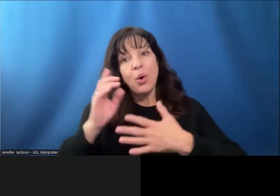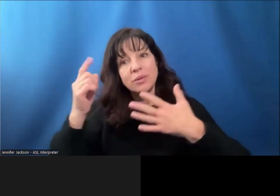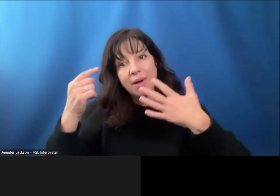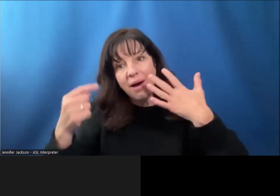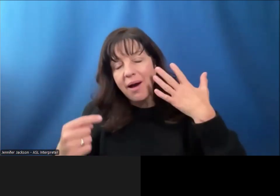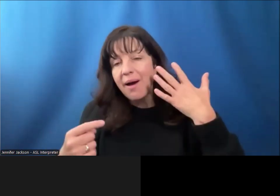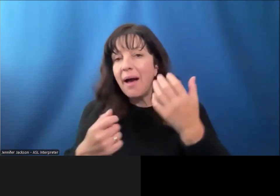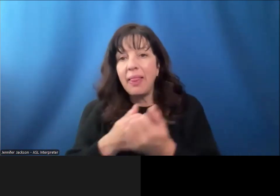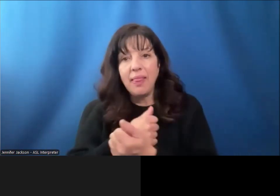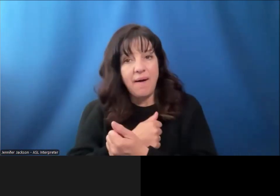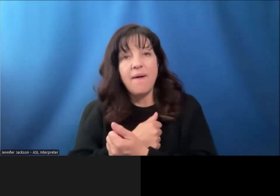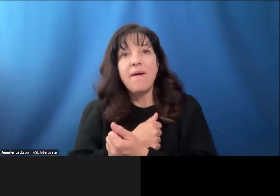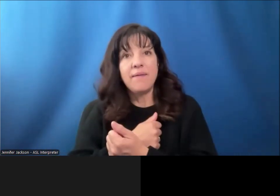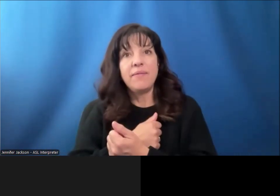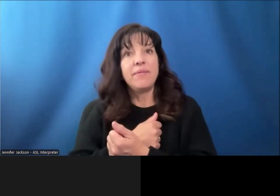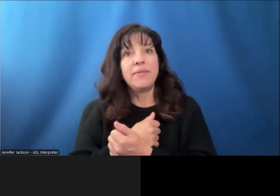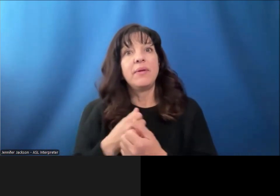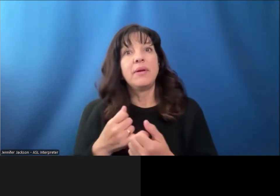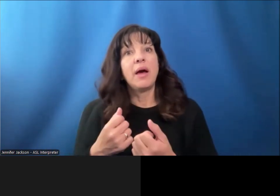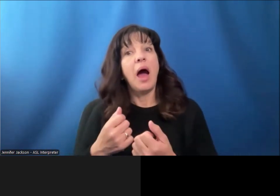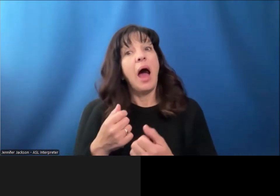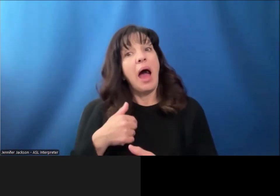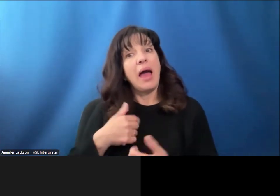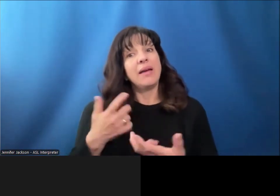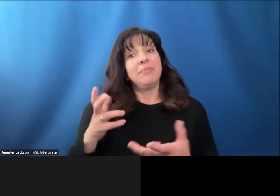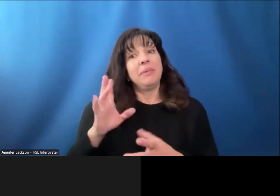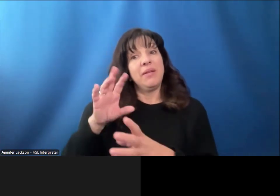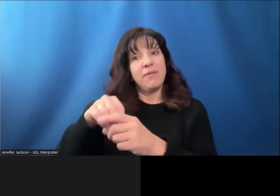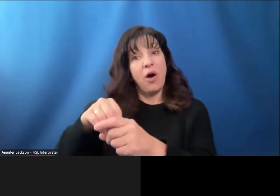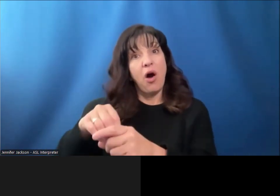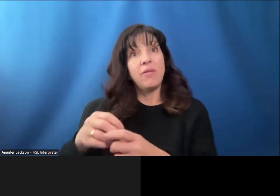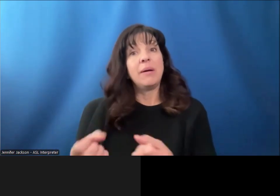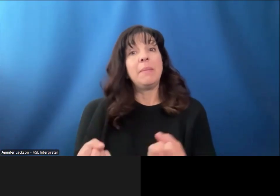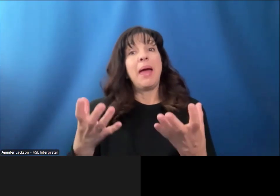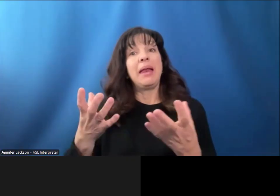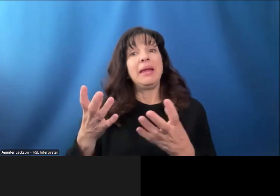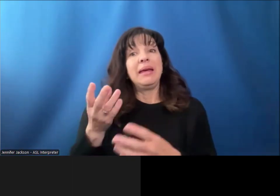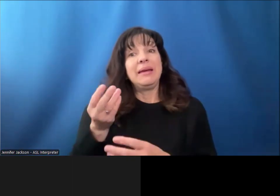and I've been on many feeding webinars, and this was really